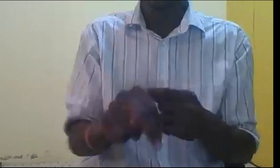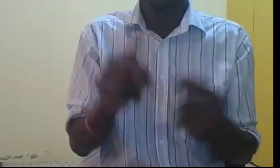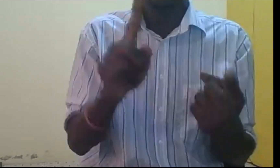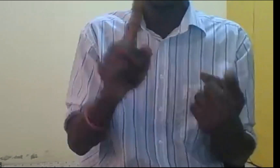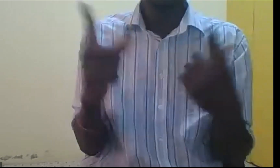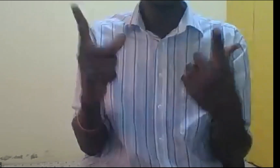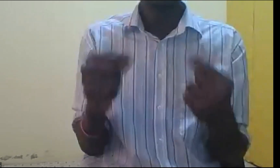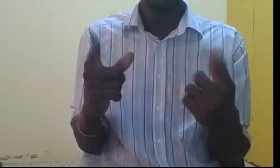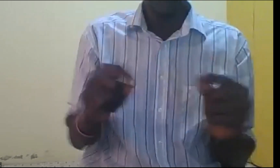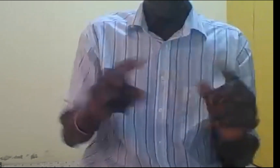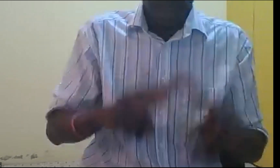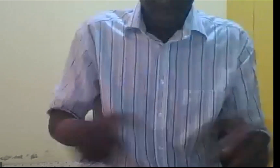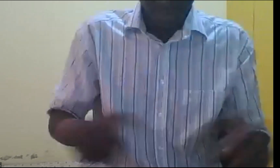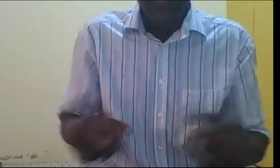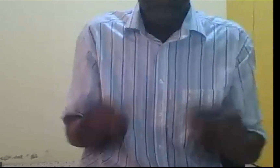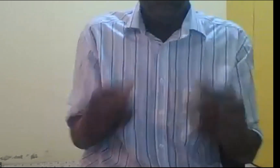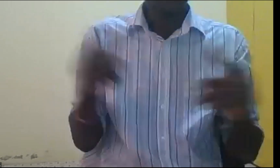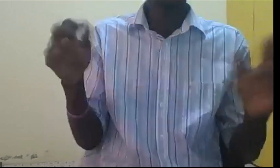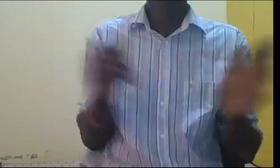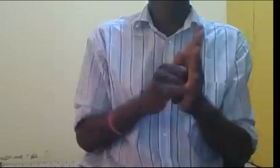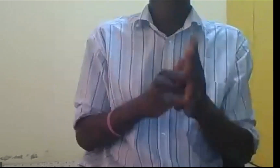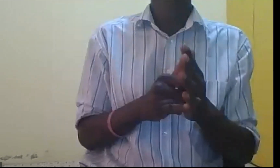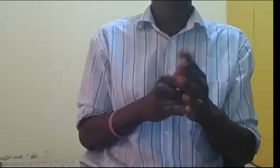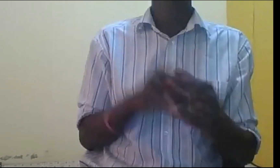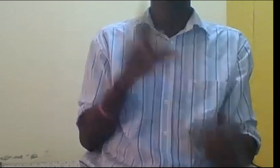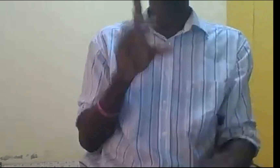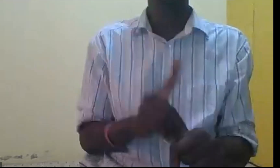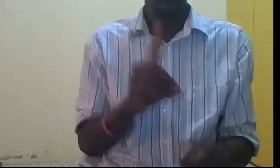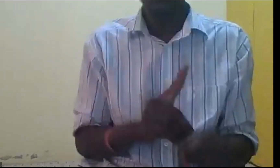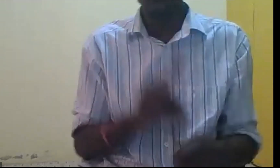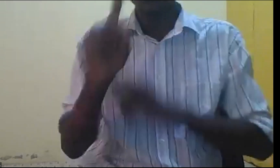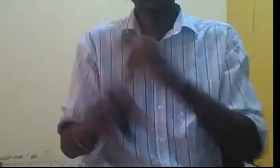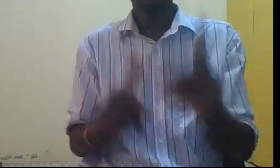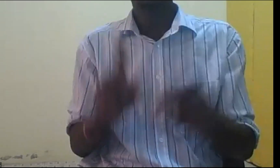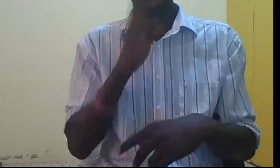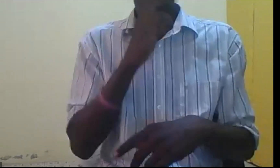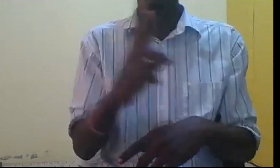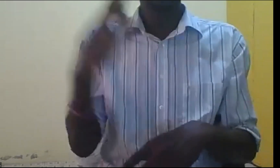disabled known which type of disability are we talking about?